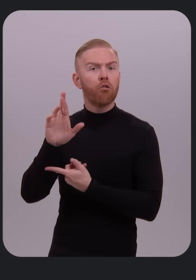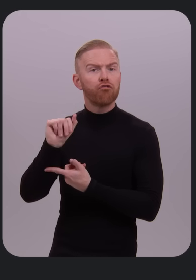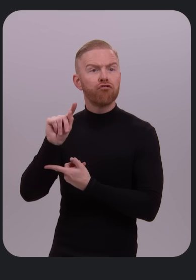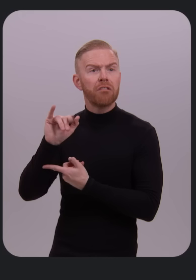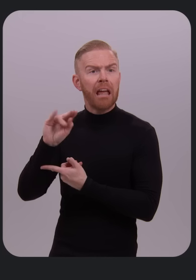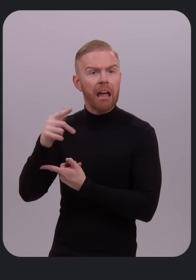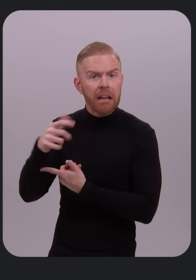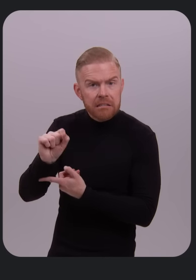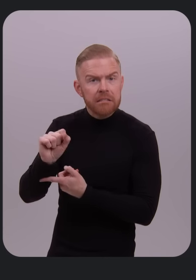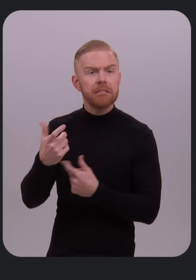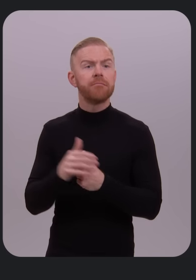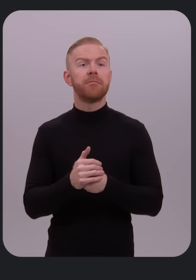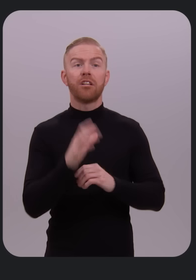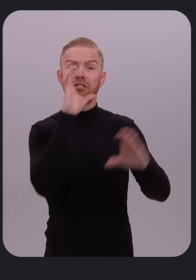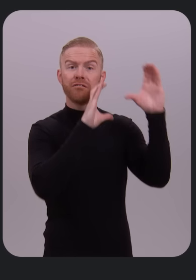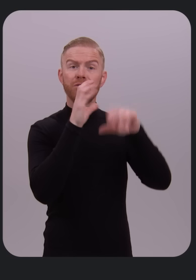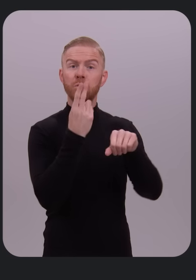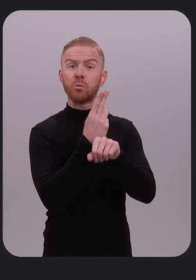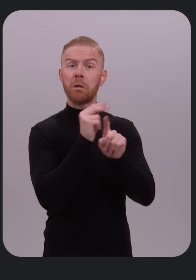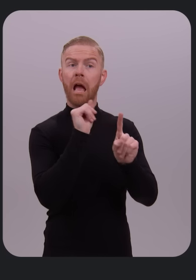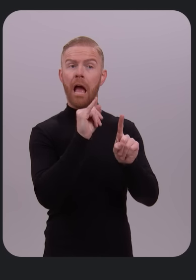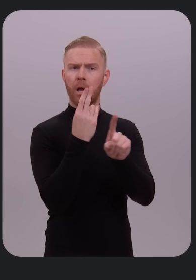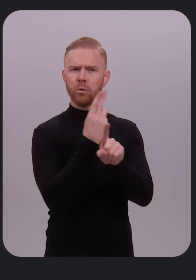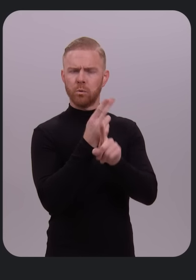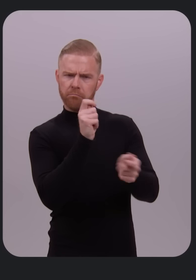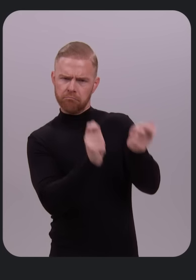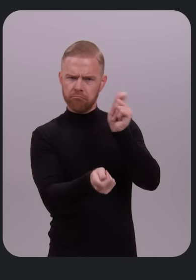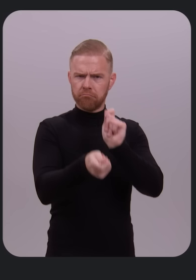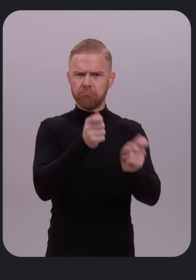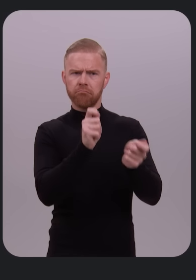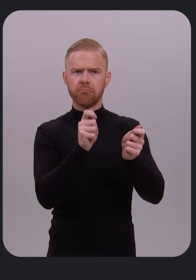Search uses AI to dynamically adapt the entire UI